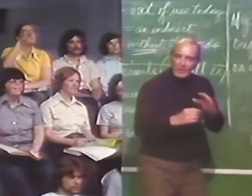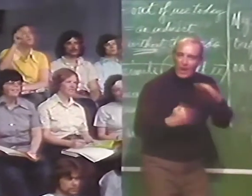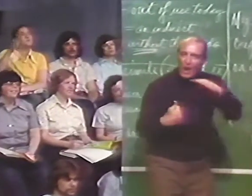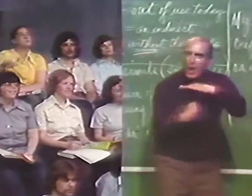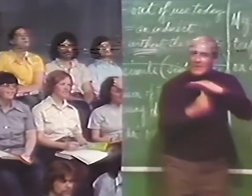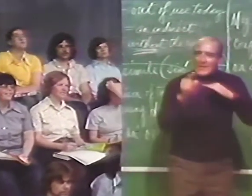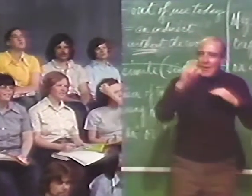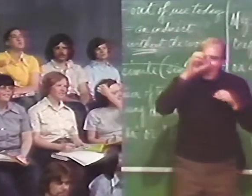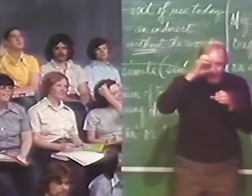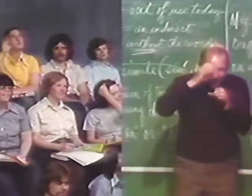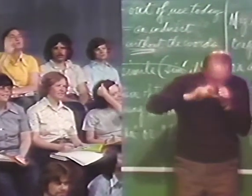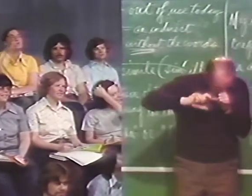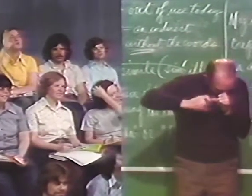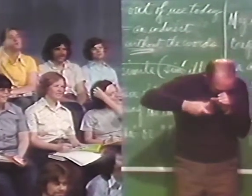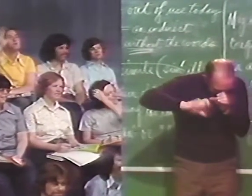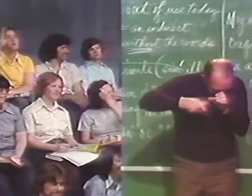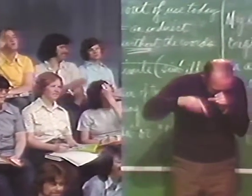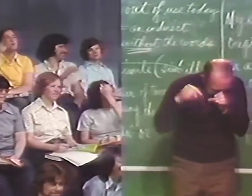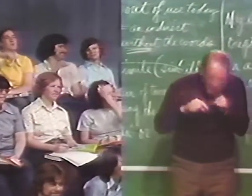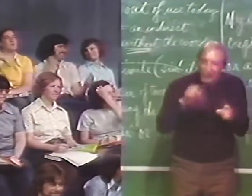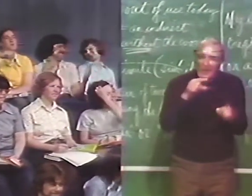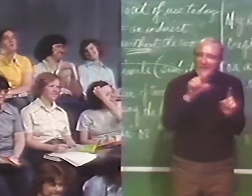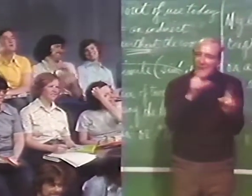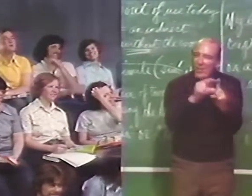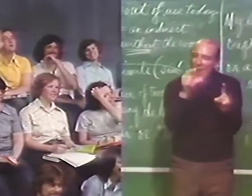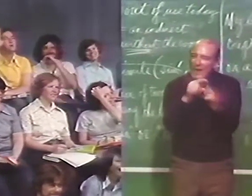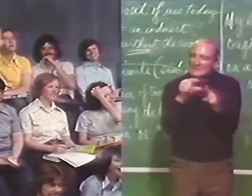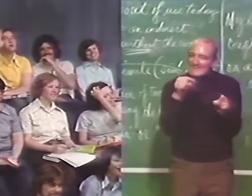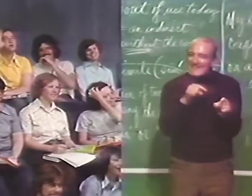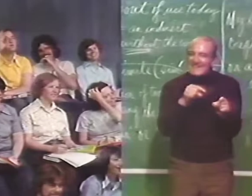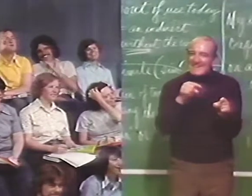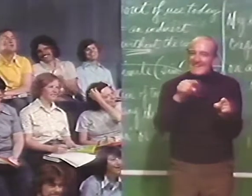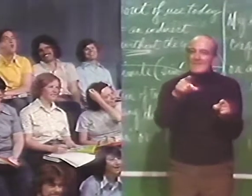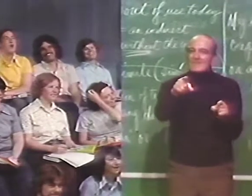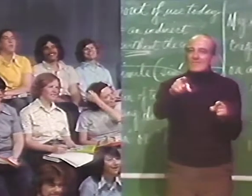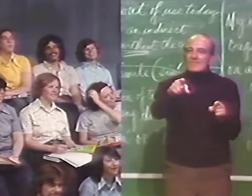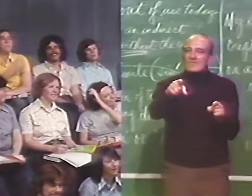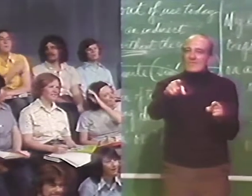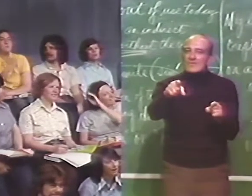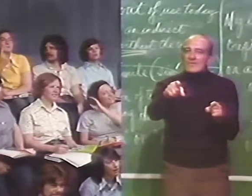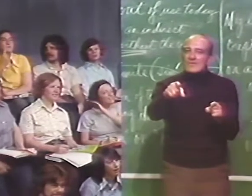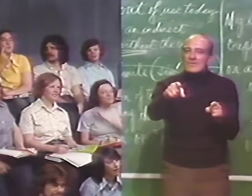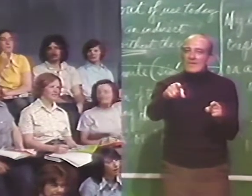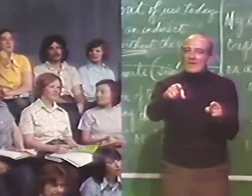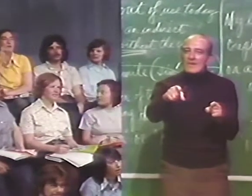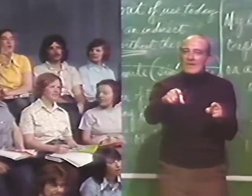WAIT A MINUTE. LOOK. PUT IT UNDER YOUR MICROSCOPE. LOOK AT THE WORD.